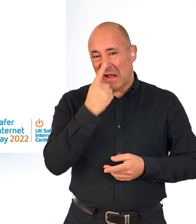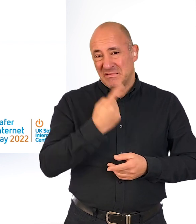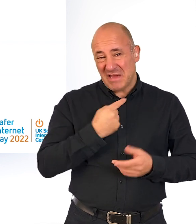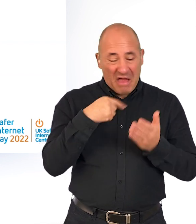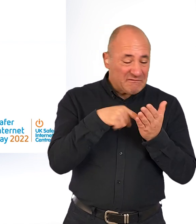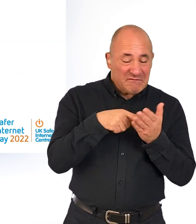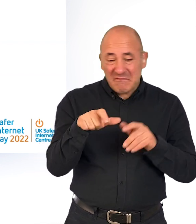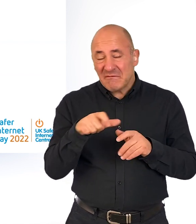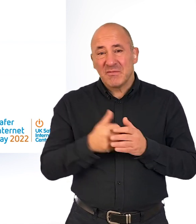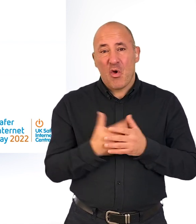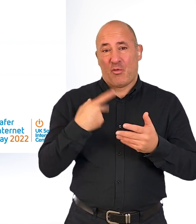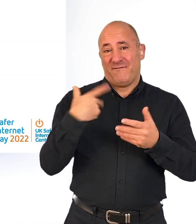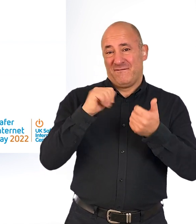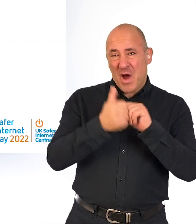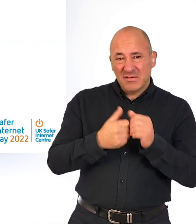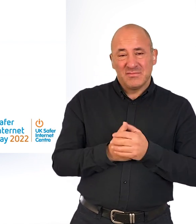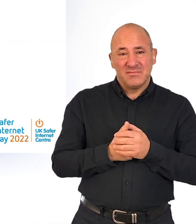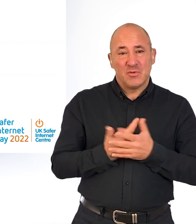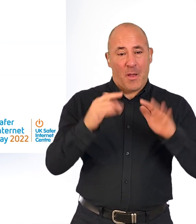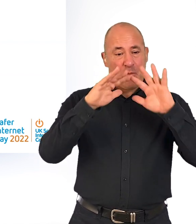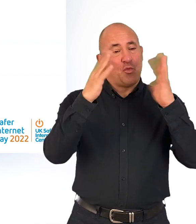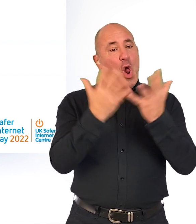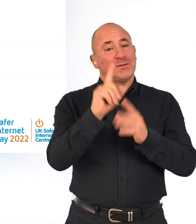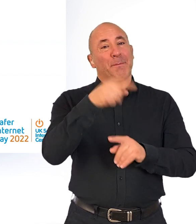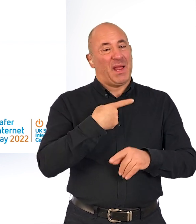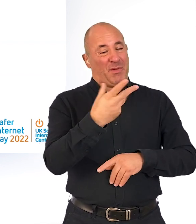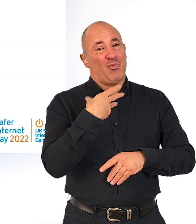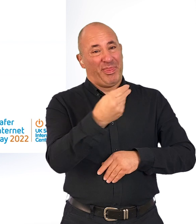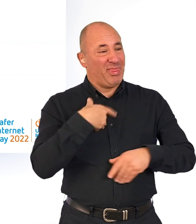We can do this alone, with friends or with people from all over the world.